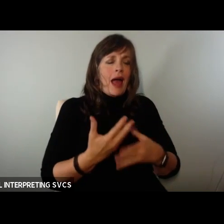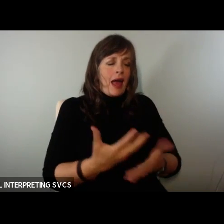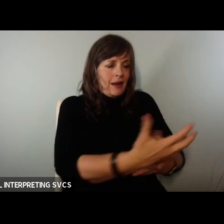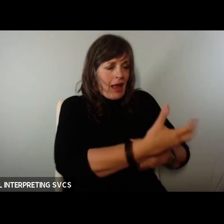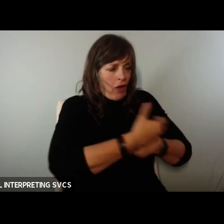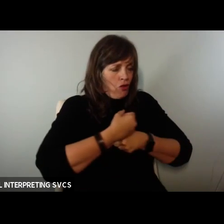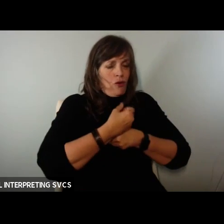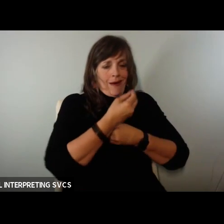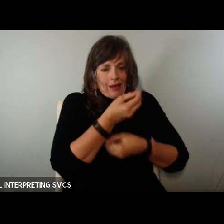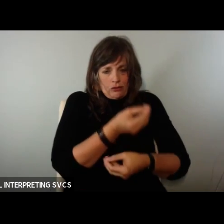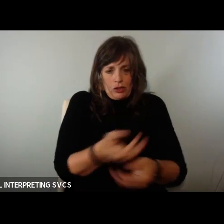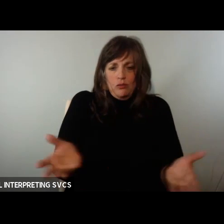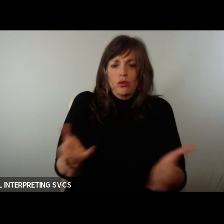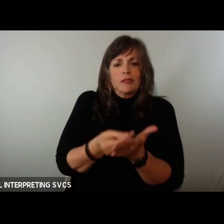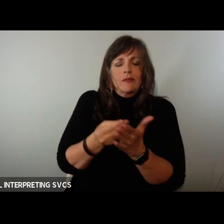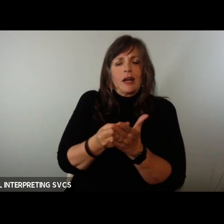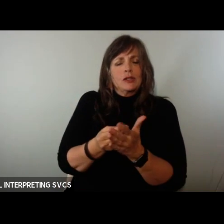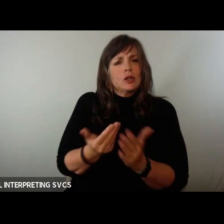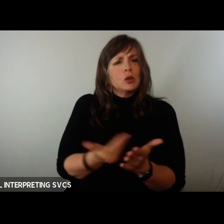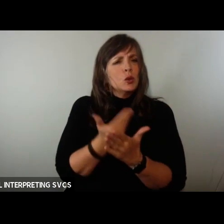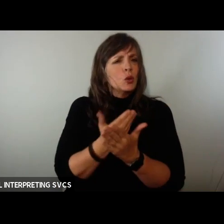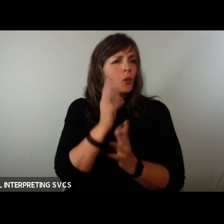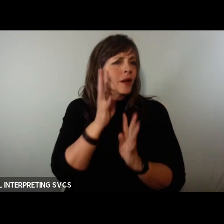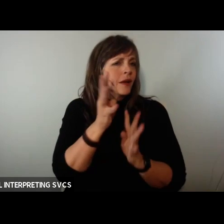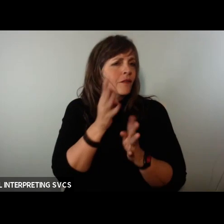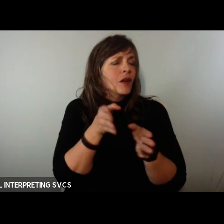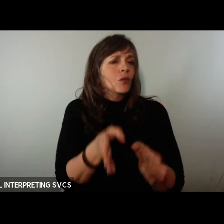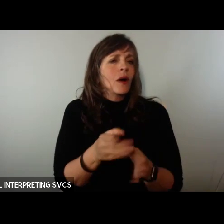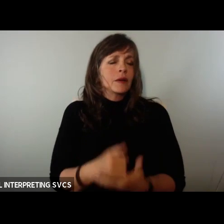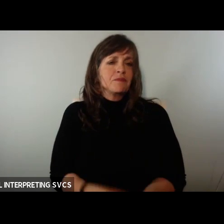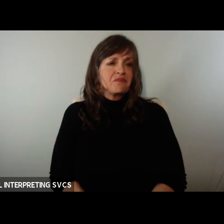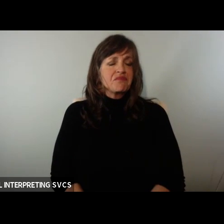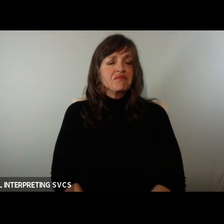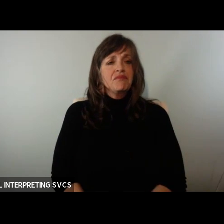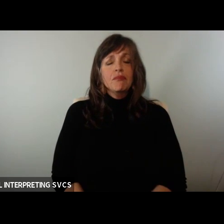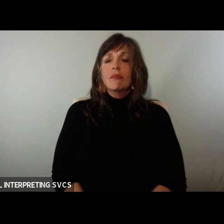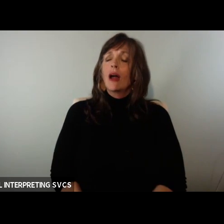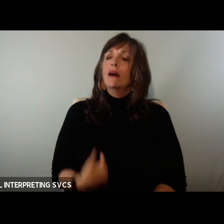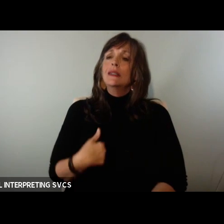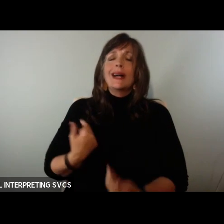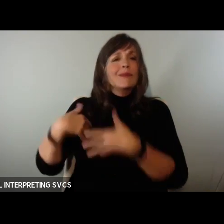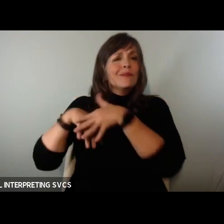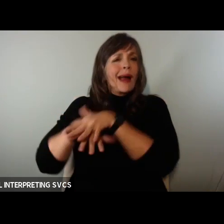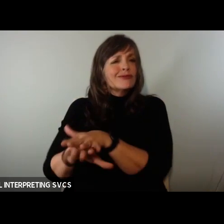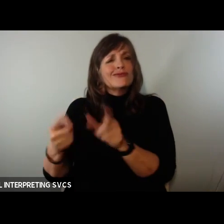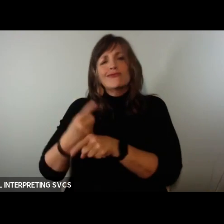Of course we can look to alternate earning streams to support us while this crisis is ongoing,